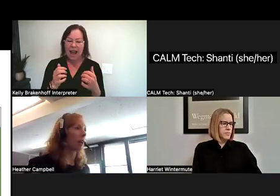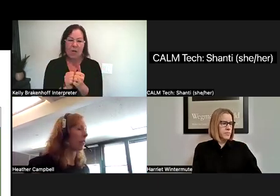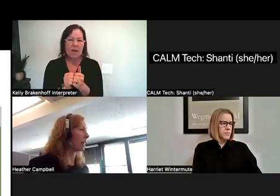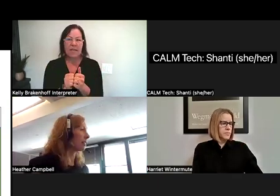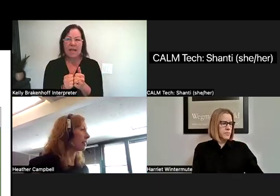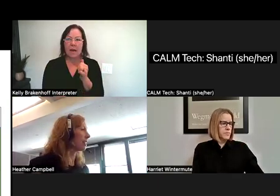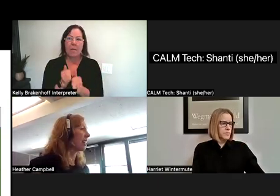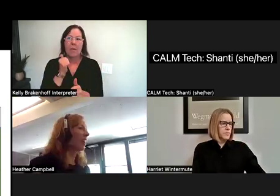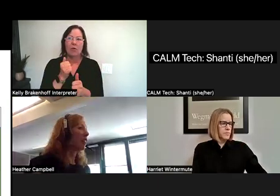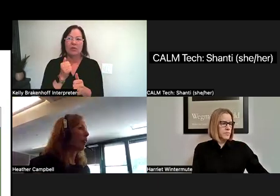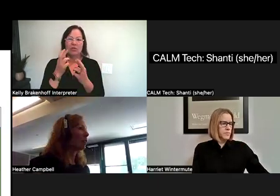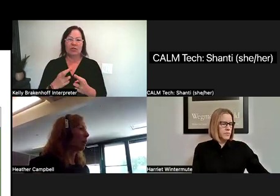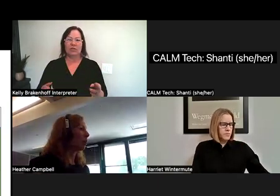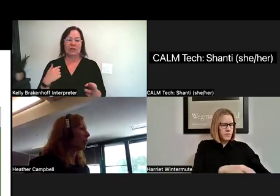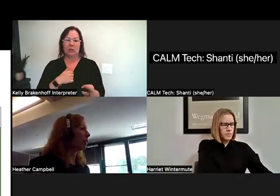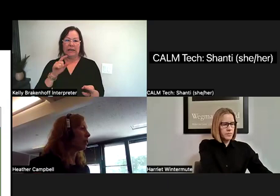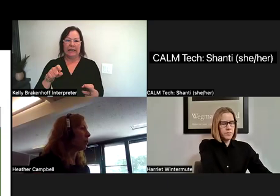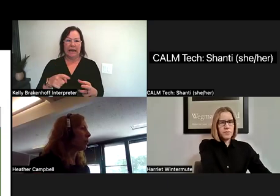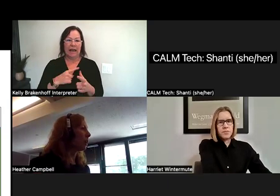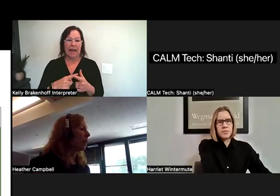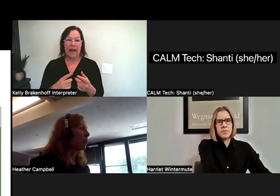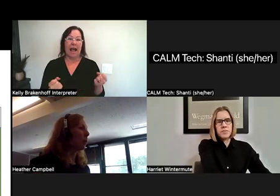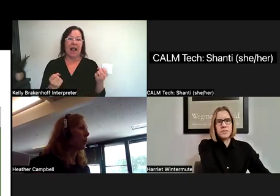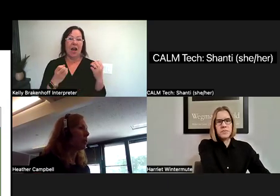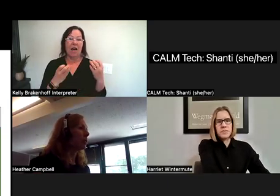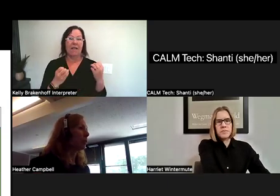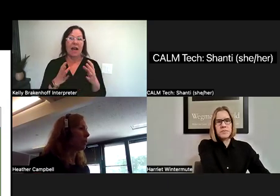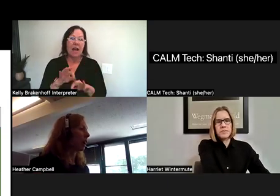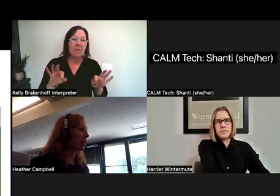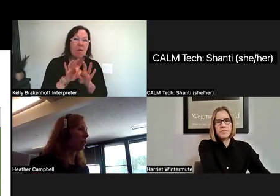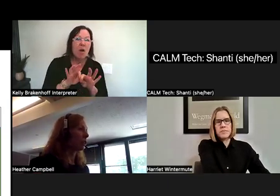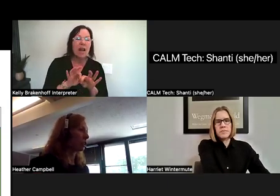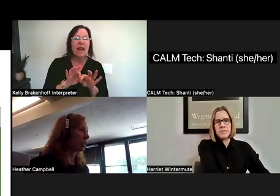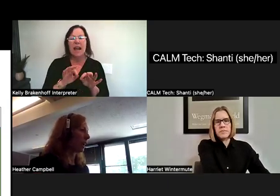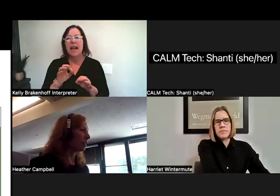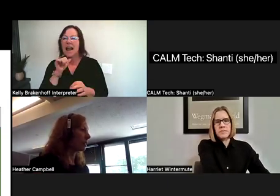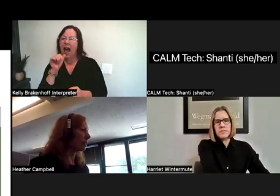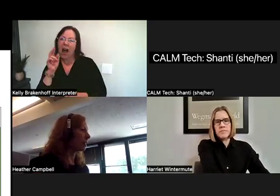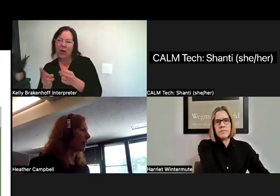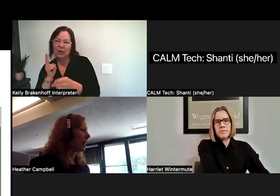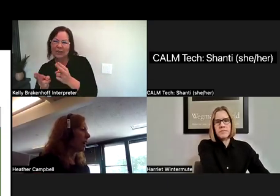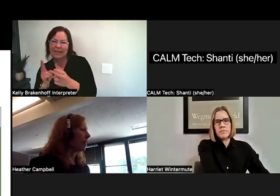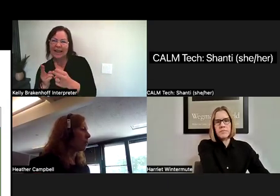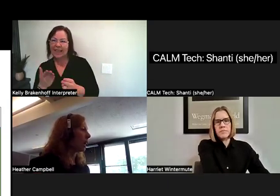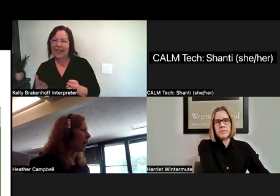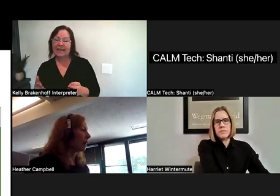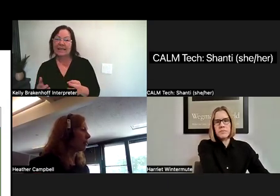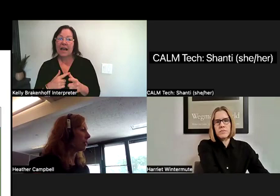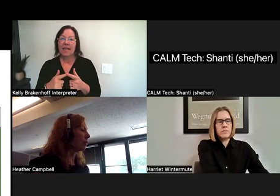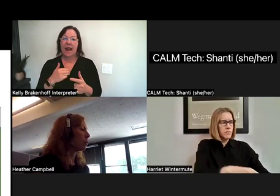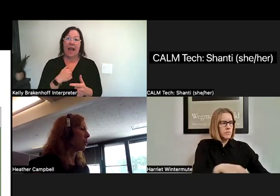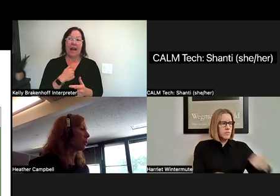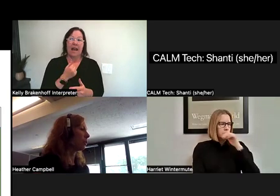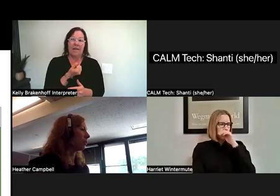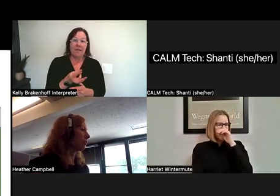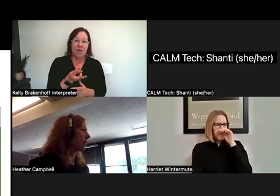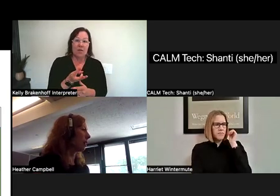kind of, tasks followed by quite a few but not important or urgent tasks and then we had a fewer